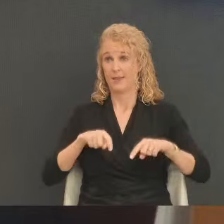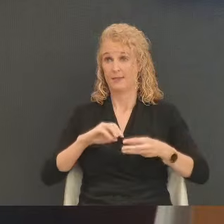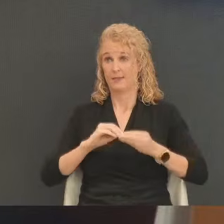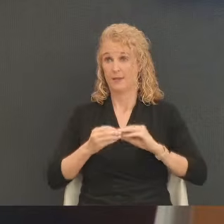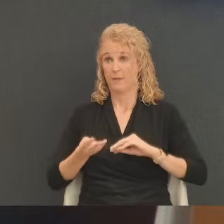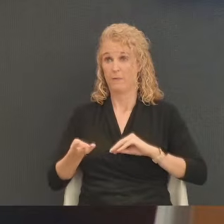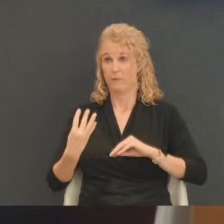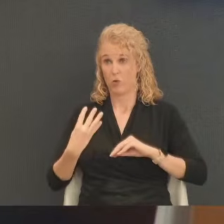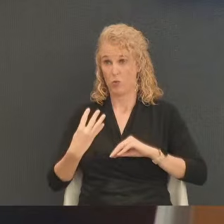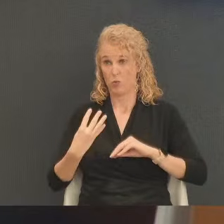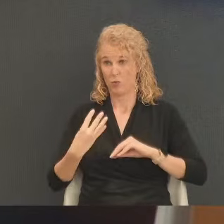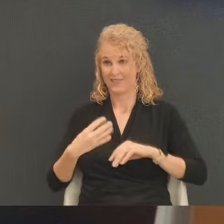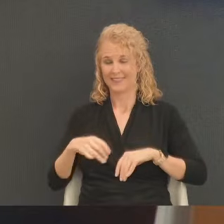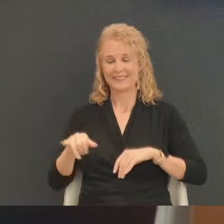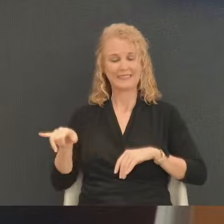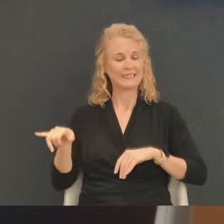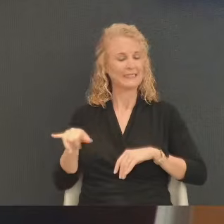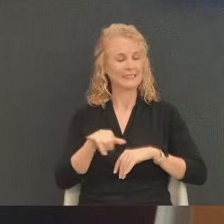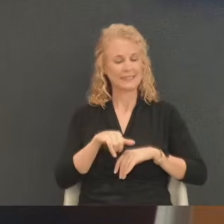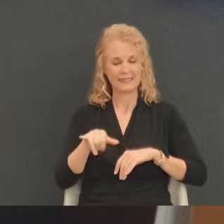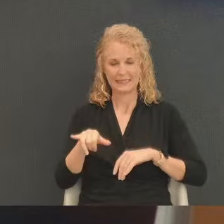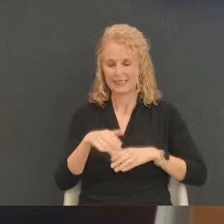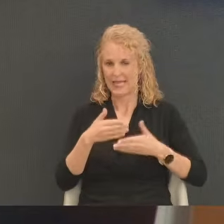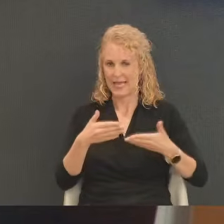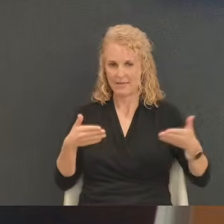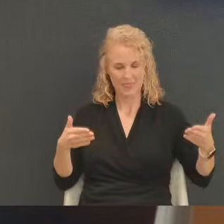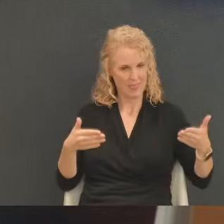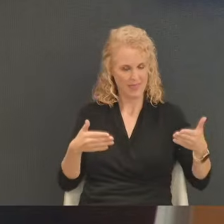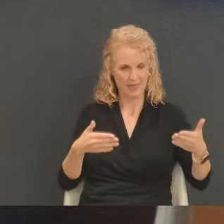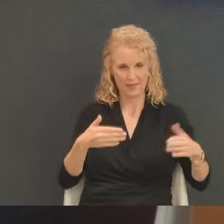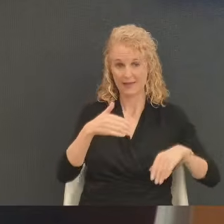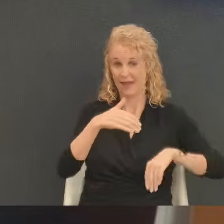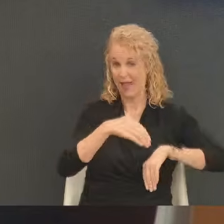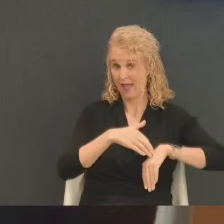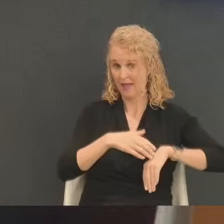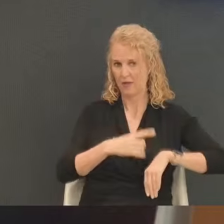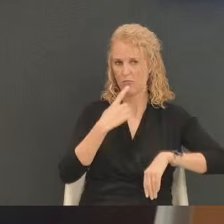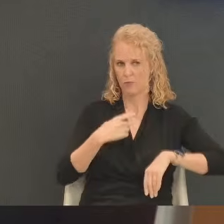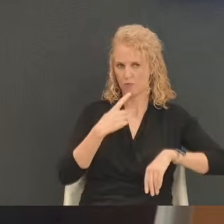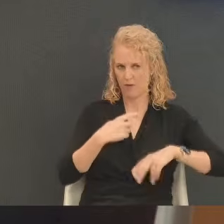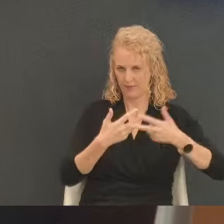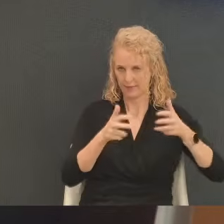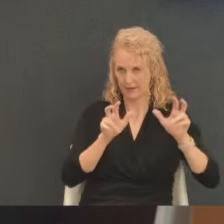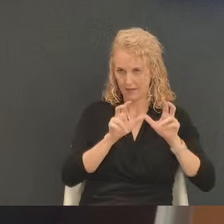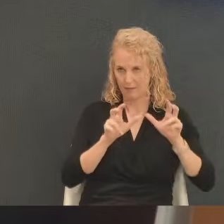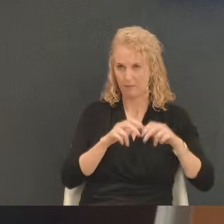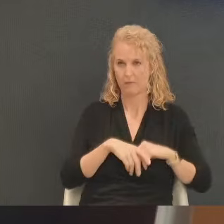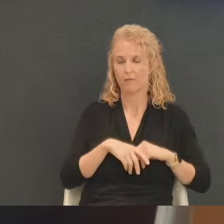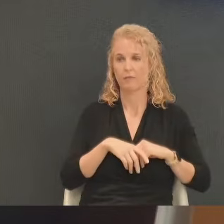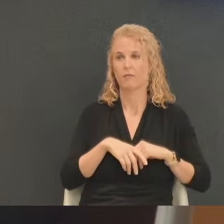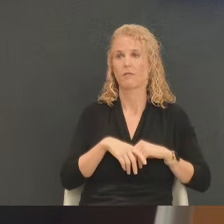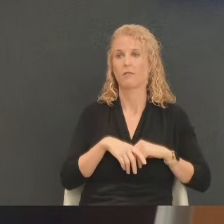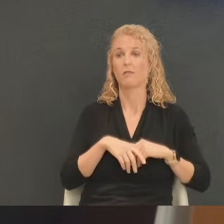condition assessment portion of the work for Great American Ballpark. so this is the the Reds have